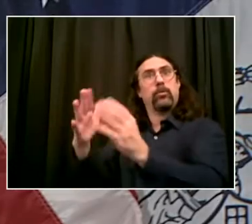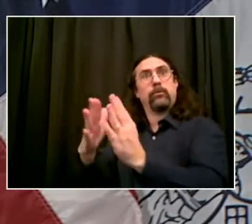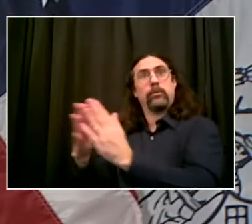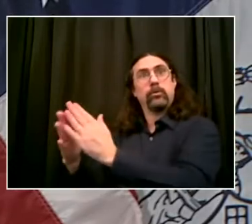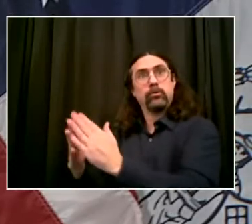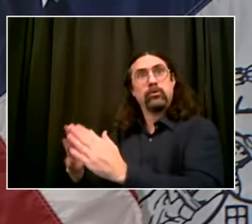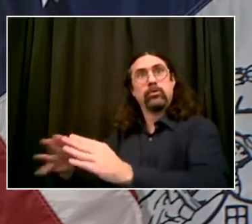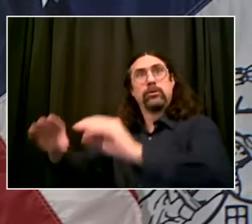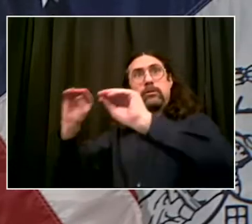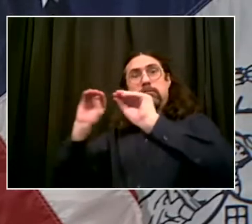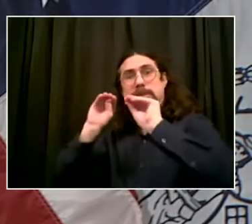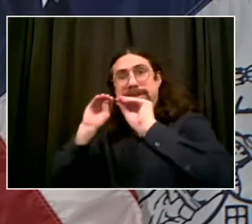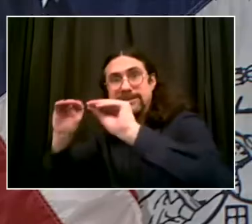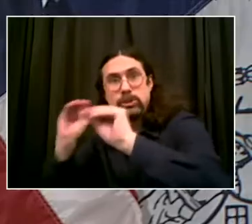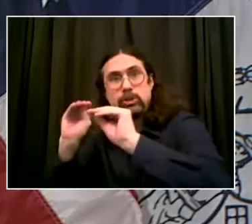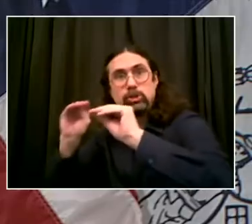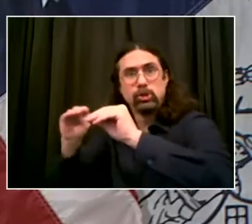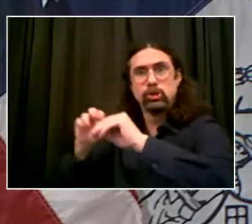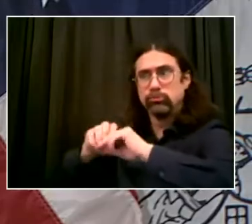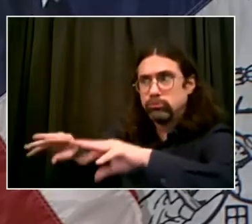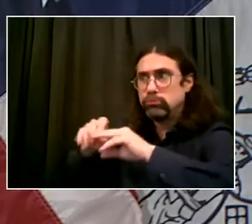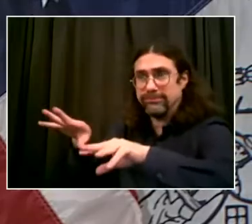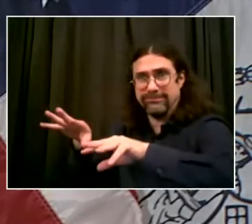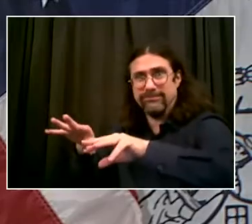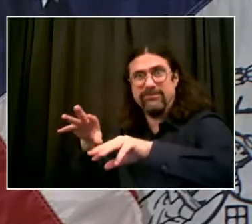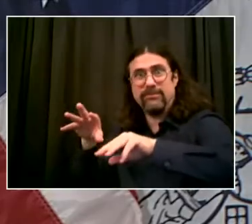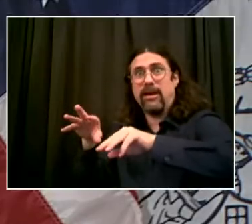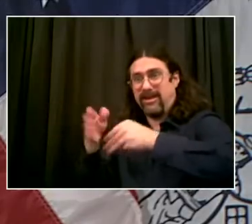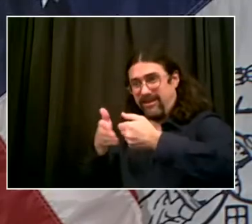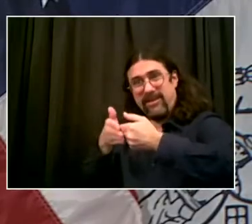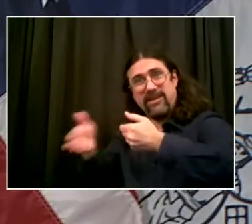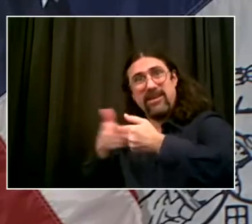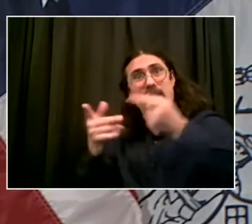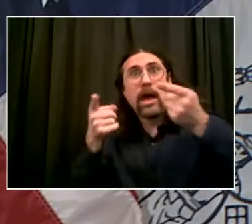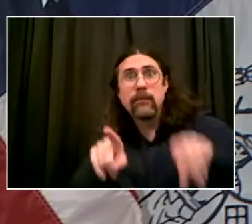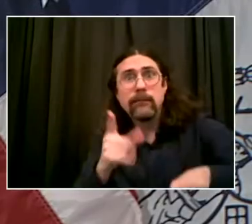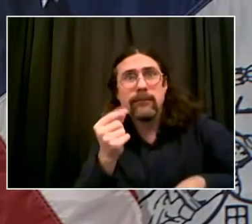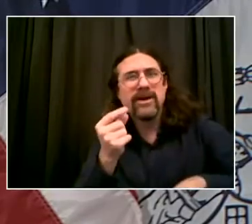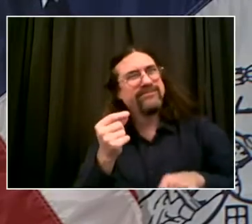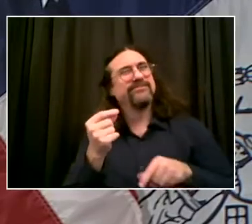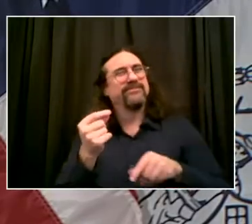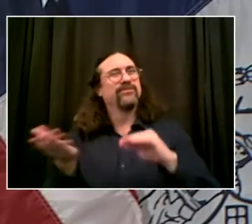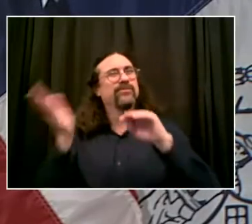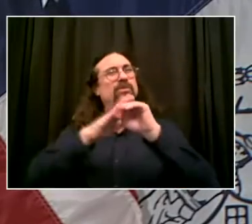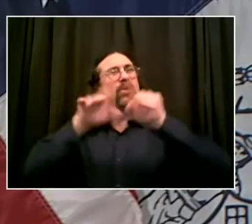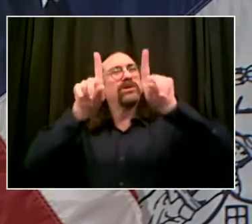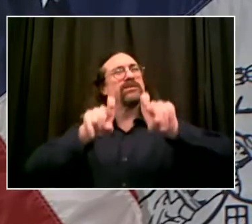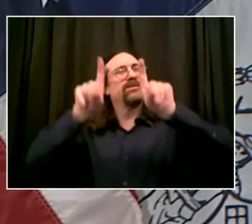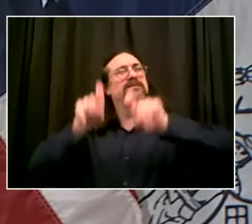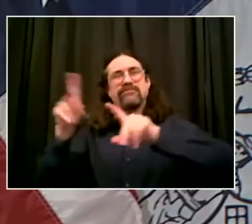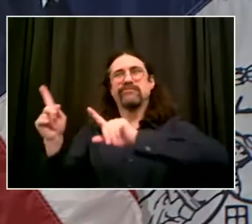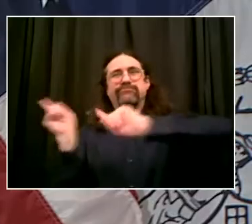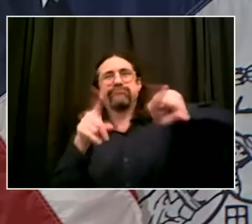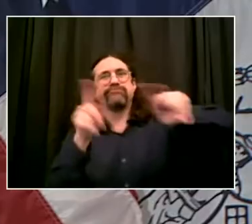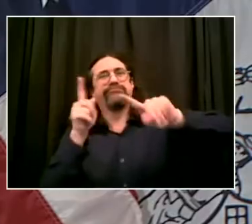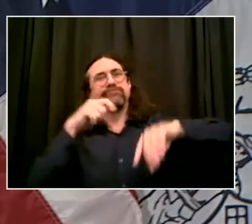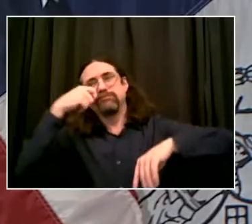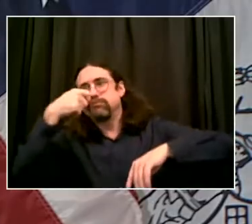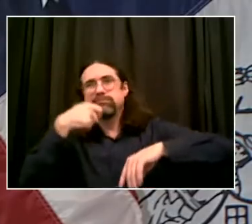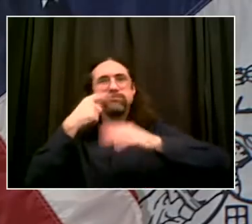VIEW OF WHAT'S HAPPENING. THEN GOING INTO THIS CRISIS THROUGHOUT THTHS I CRISIS S ETHRRE WERE SOME PLACES WHERE PEOPLE THOUGHT GEEITTNG